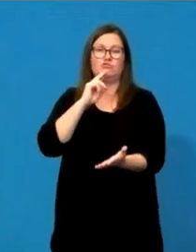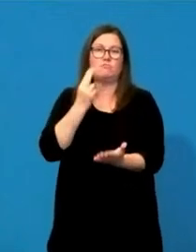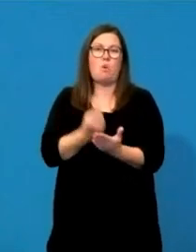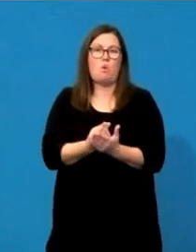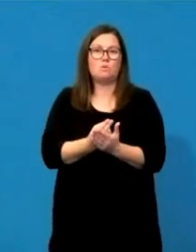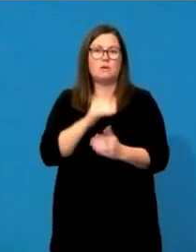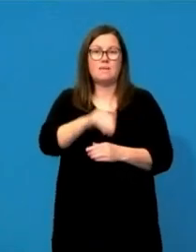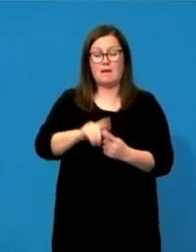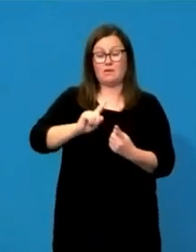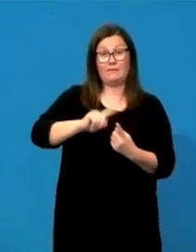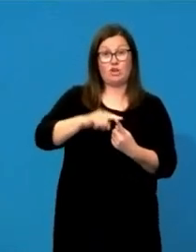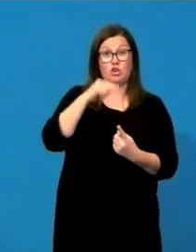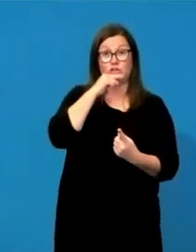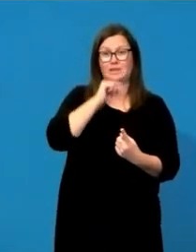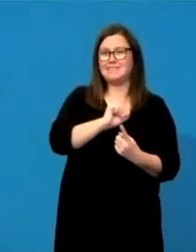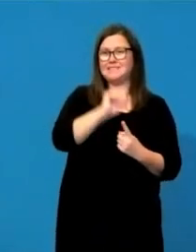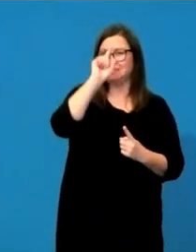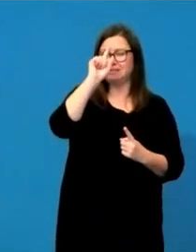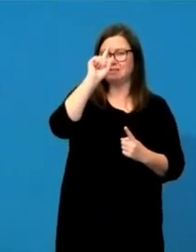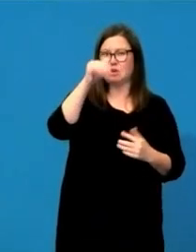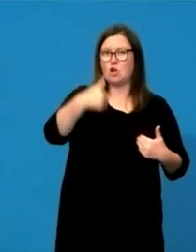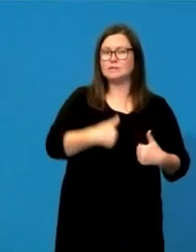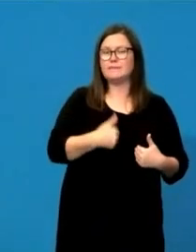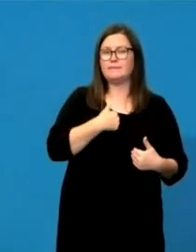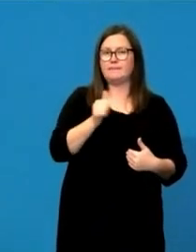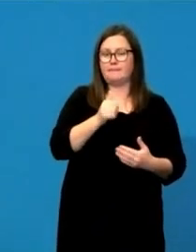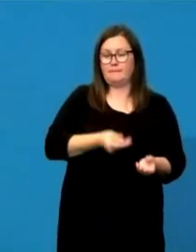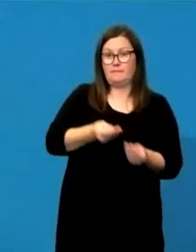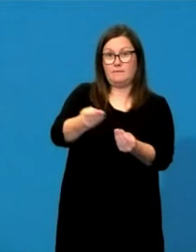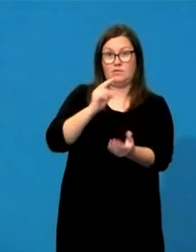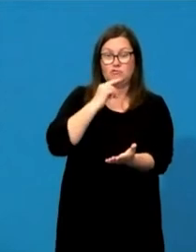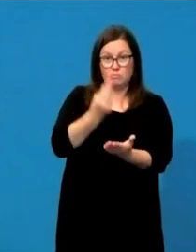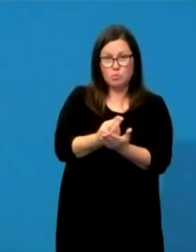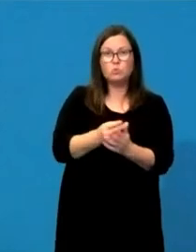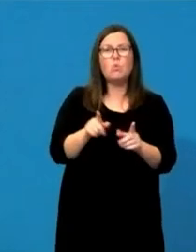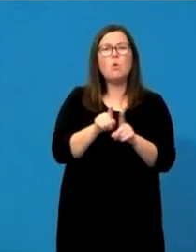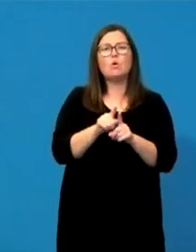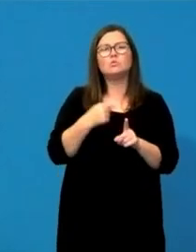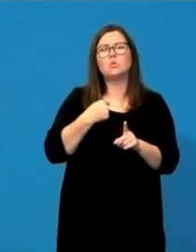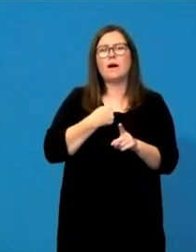So I have actually also got in touch with the therapist to see if they can come into